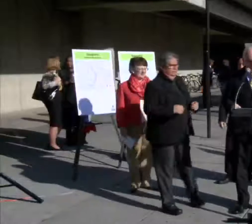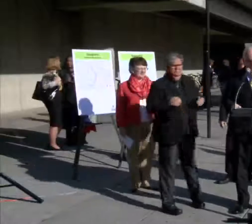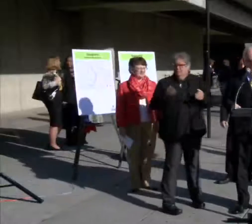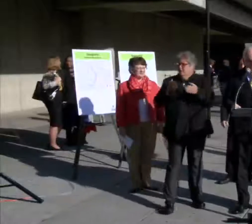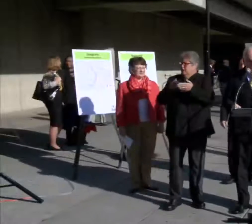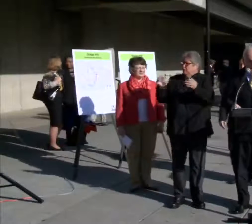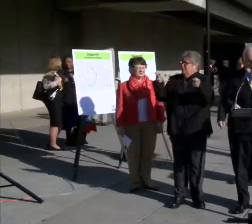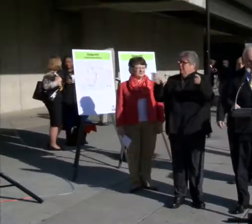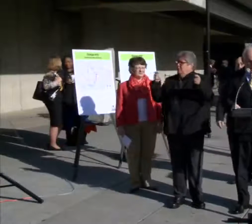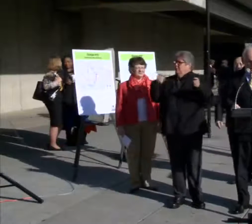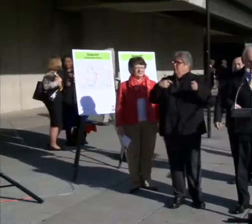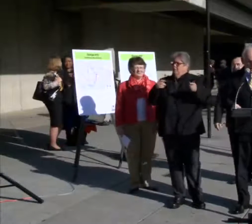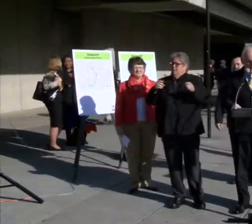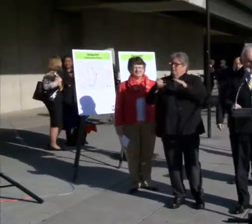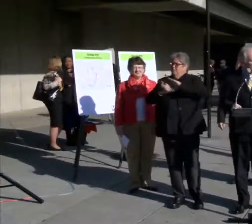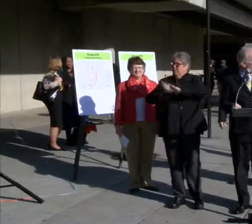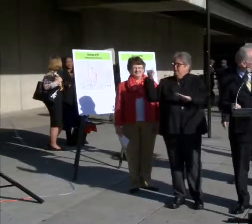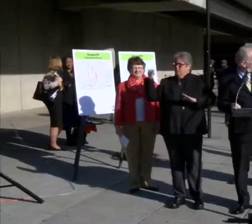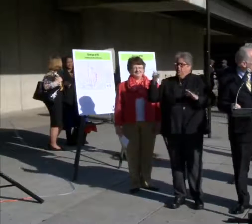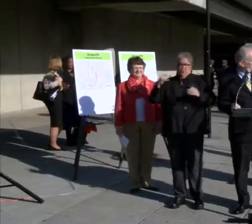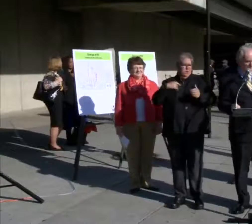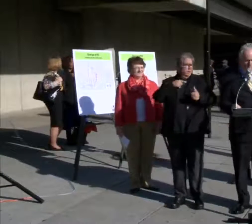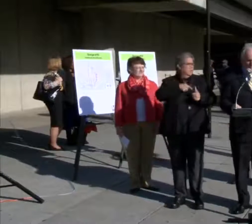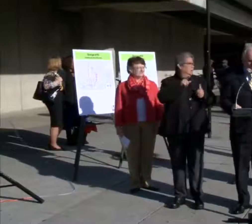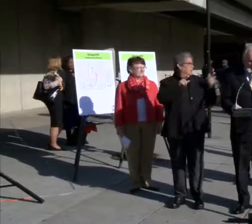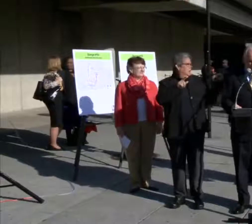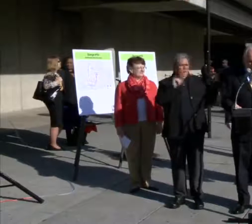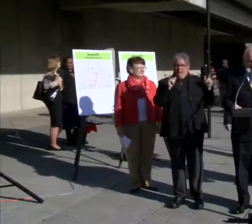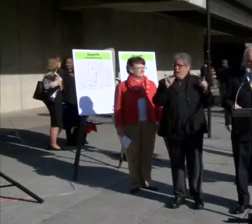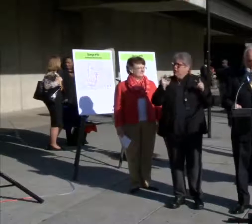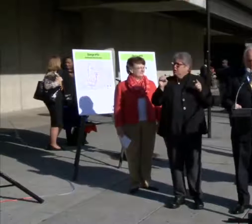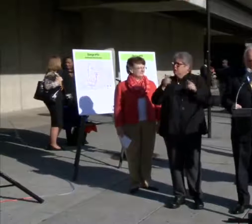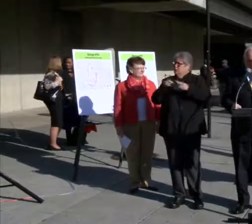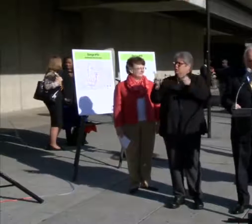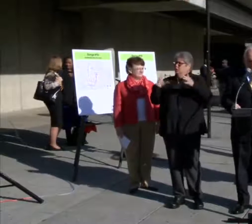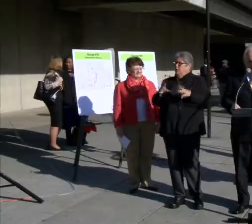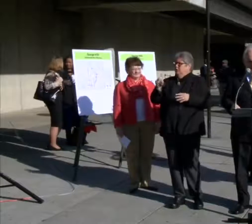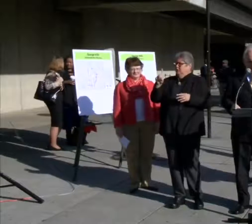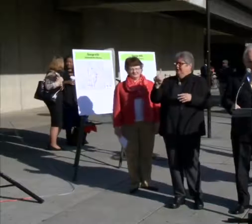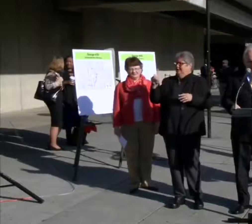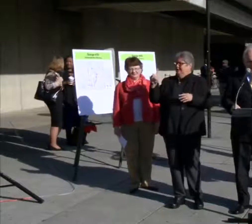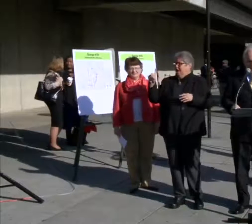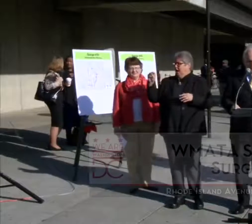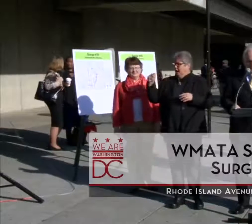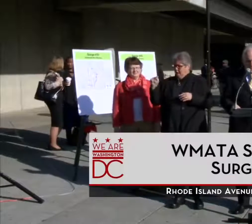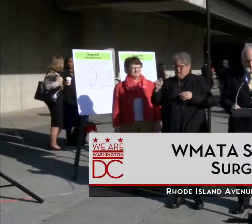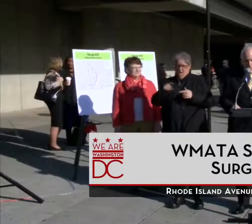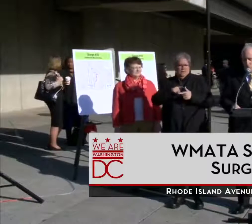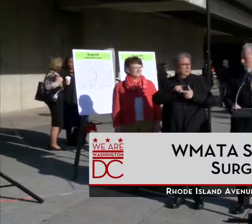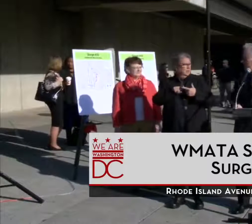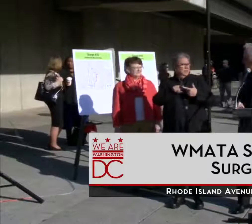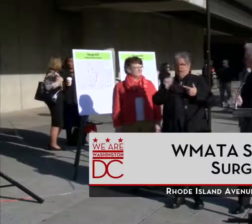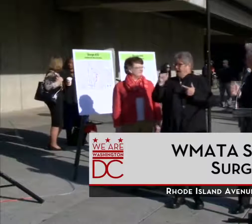JOINING ME TODAY IS LIEF DORMSJO, DIRECTOR OF DDOT,